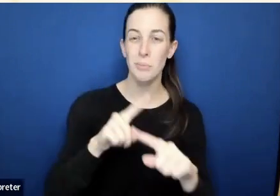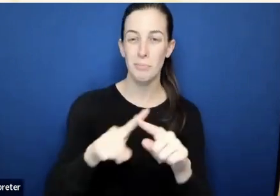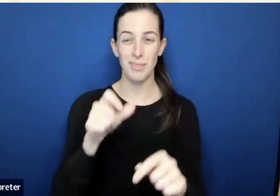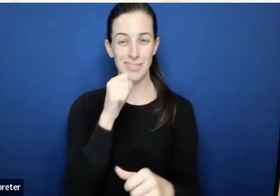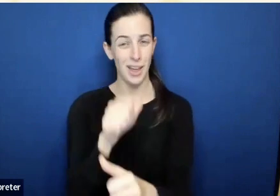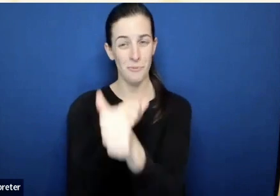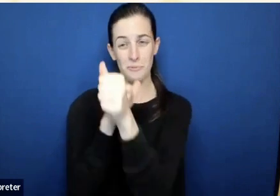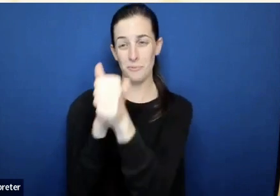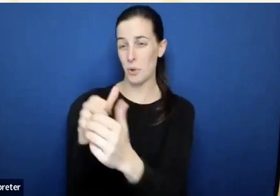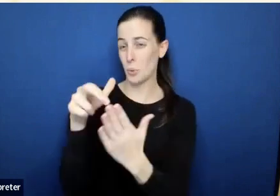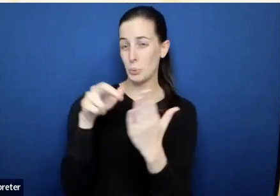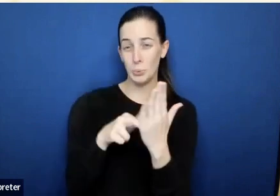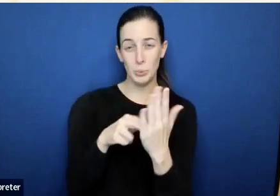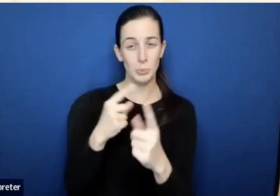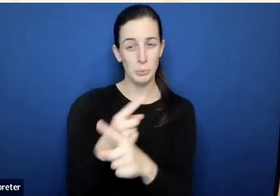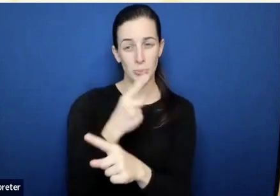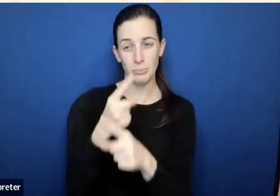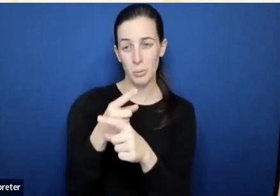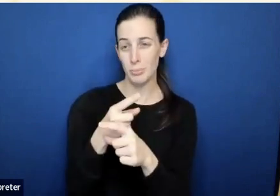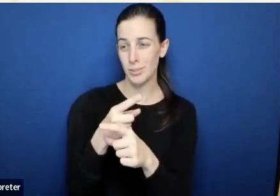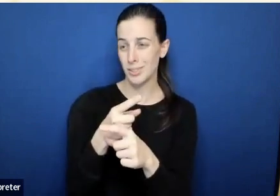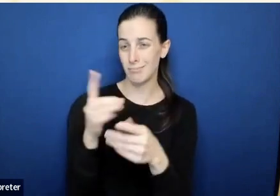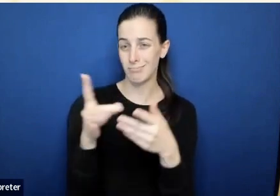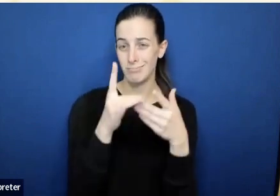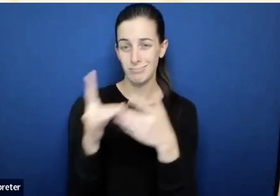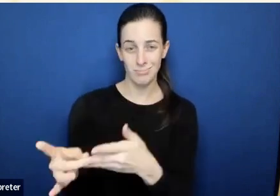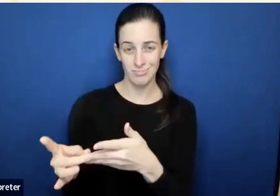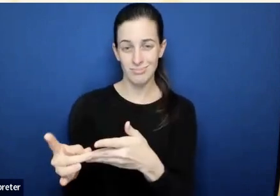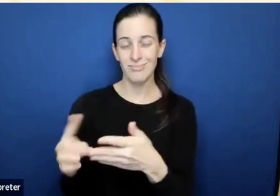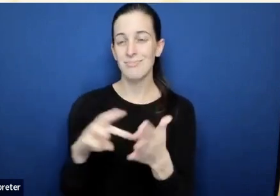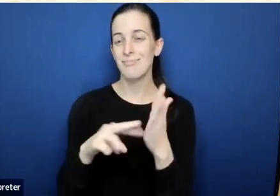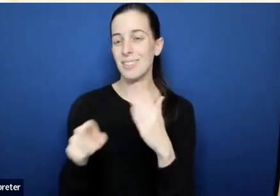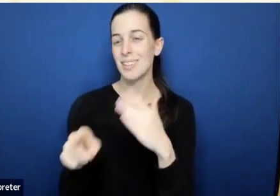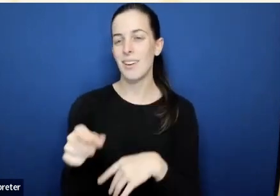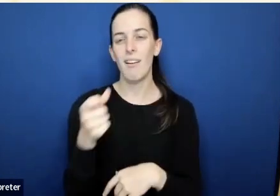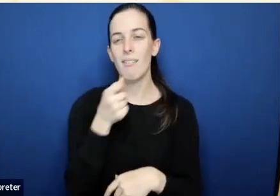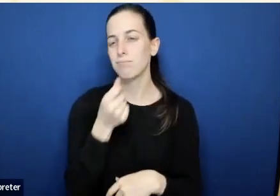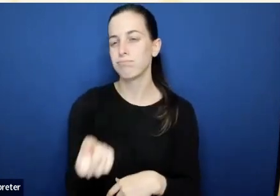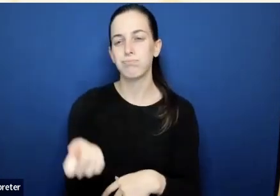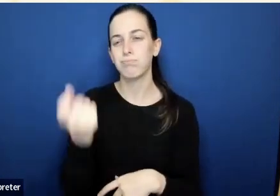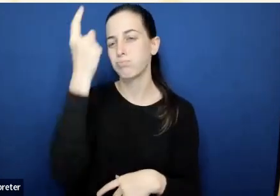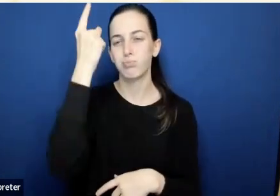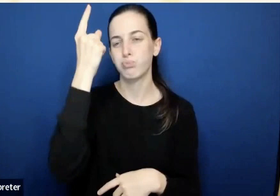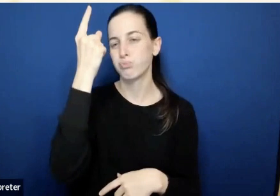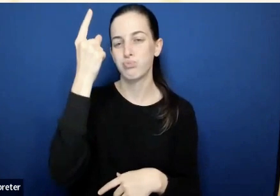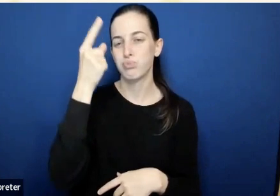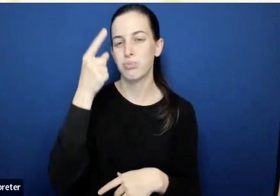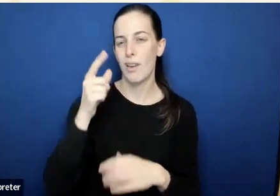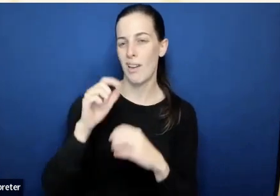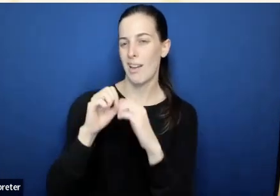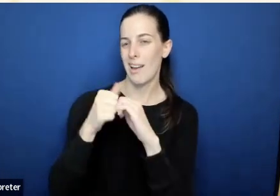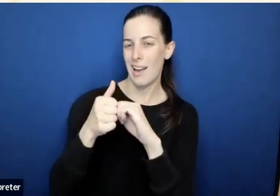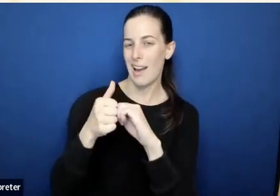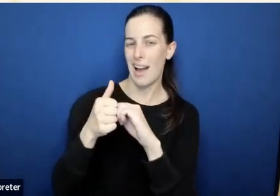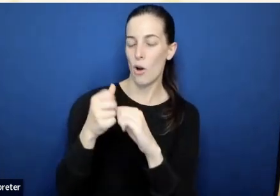and understanding user needs, he failed to understand all the users' needs